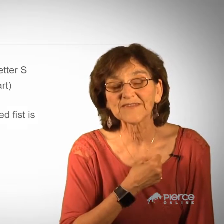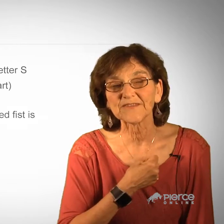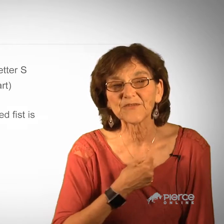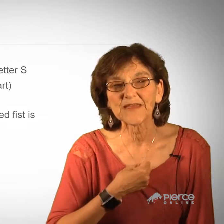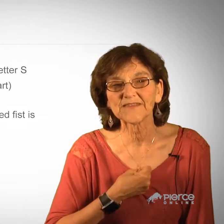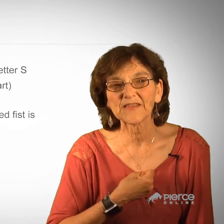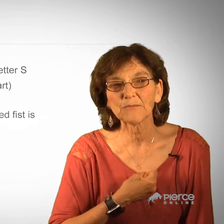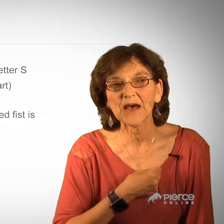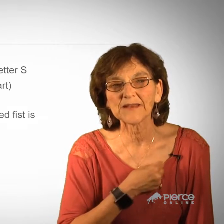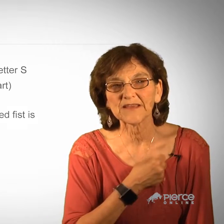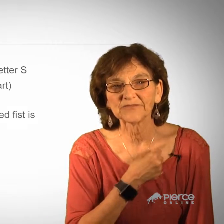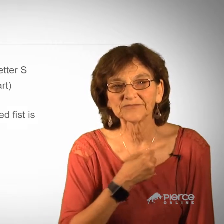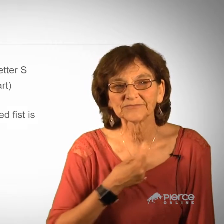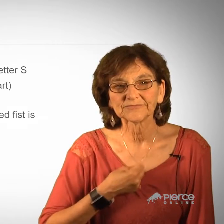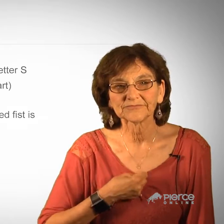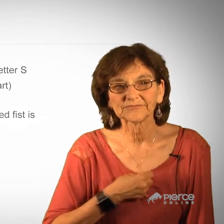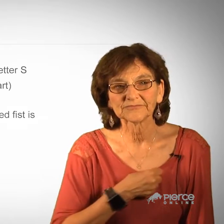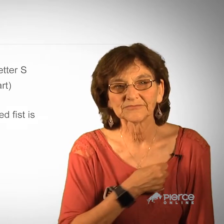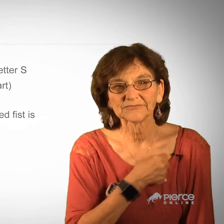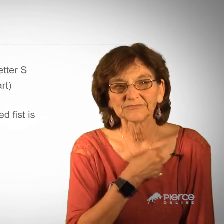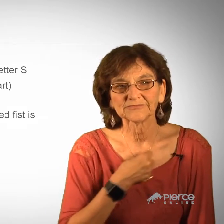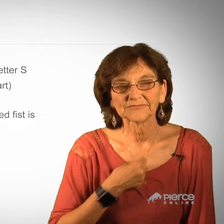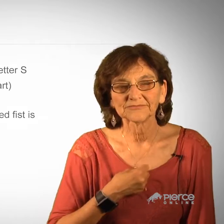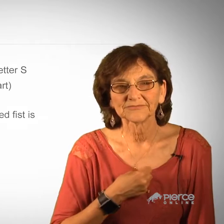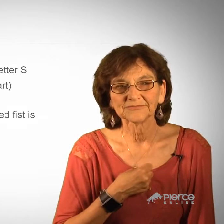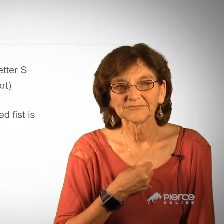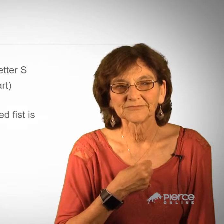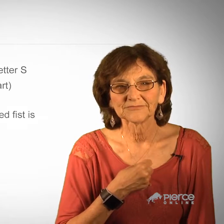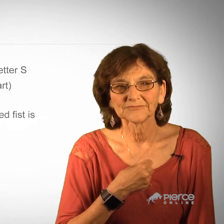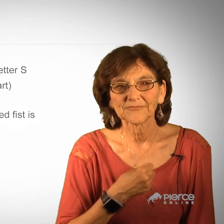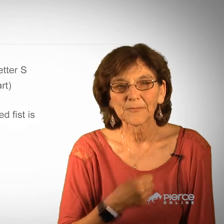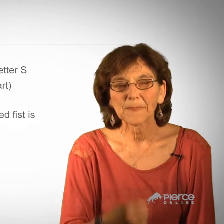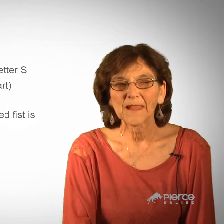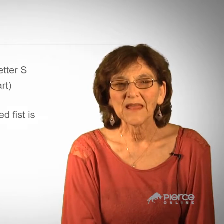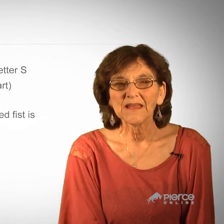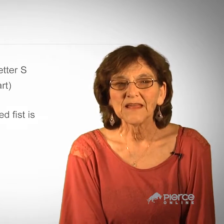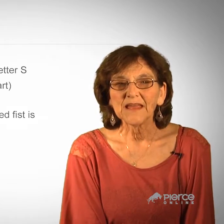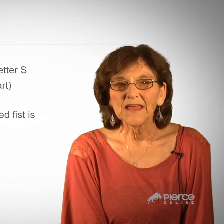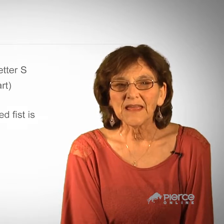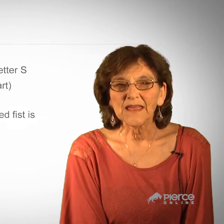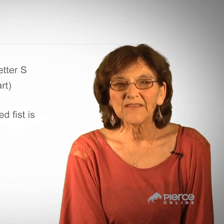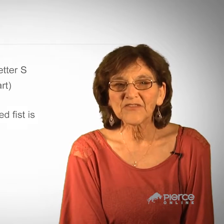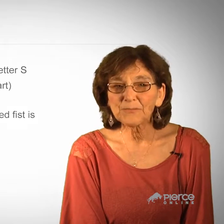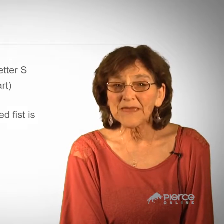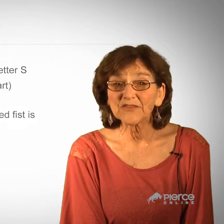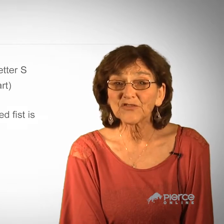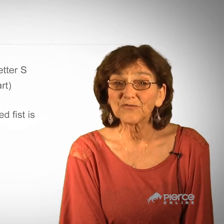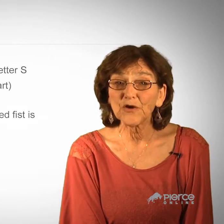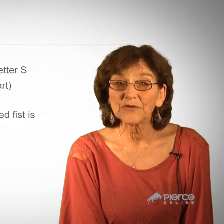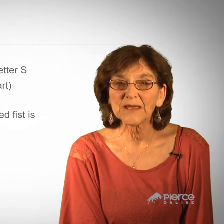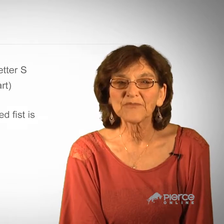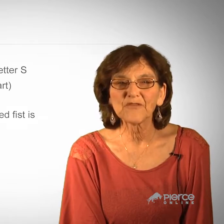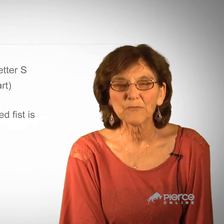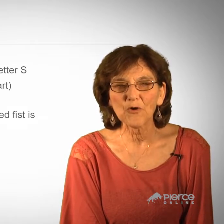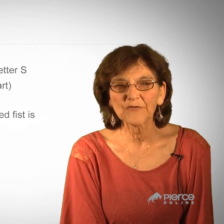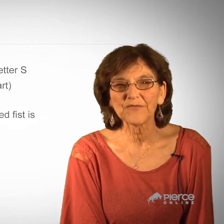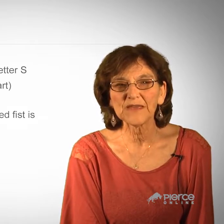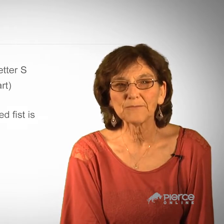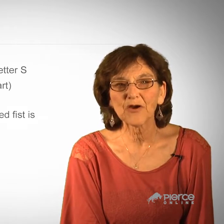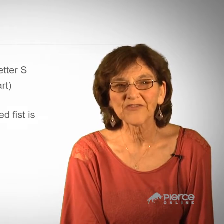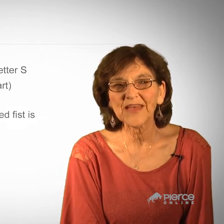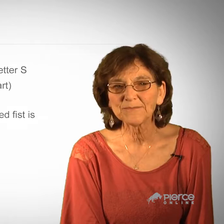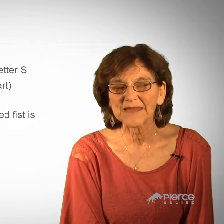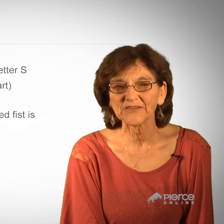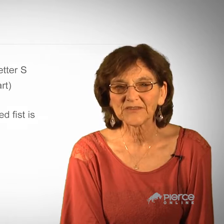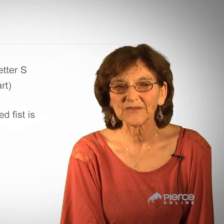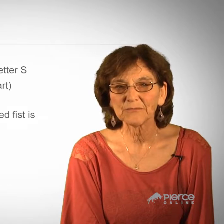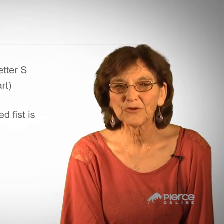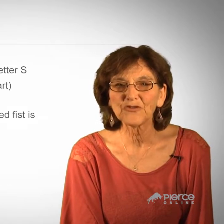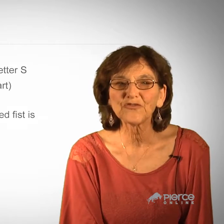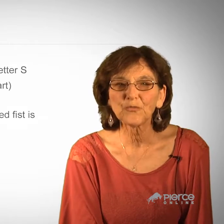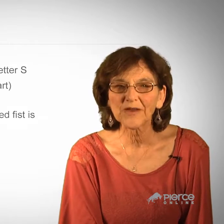is facing the body. In speech phonemes of a morpheme are segmented, produced one